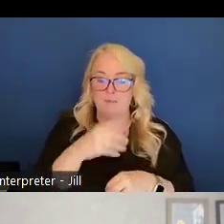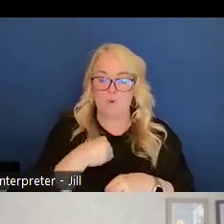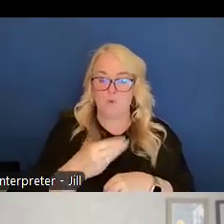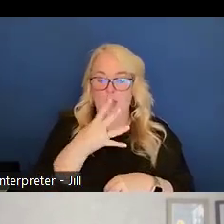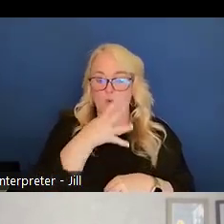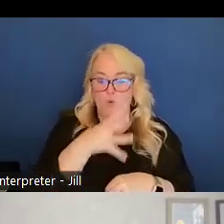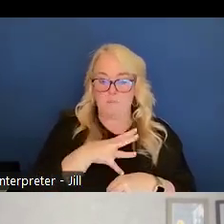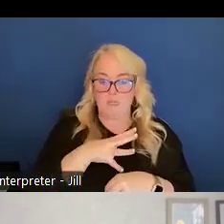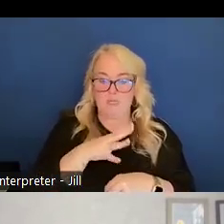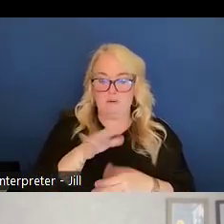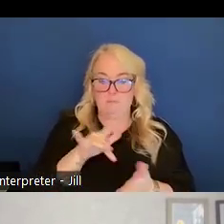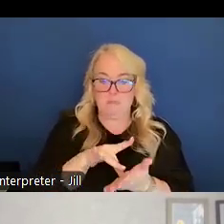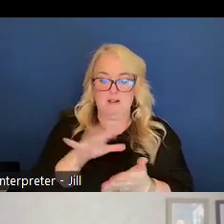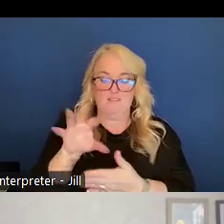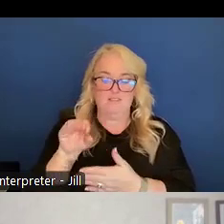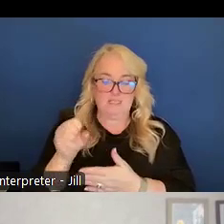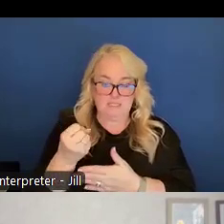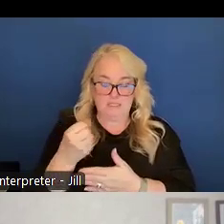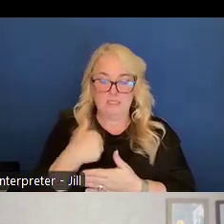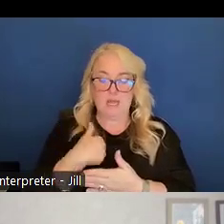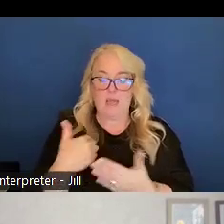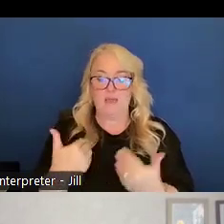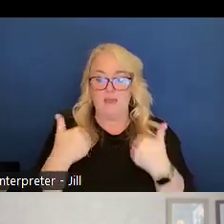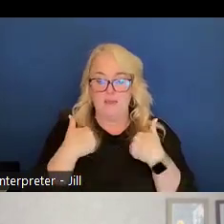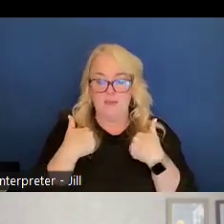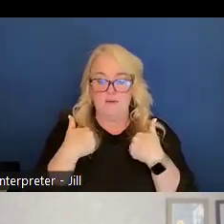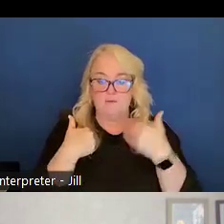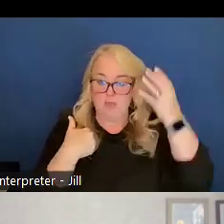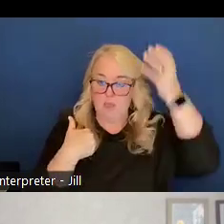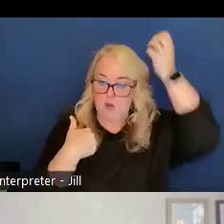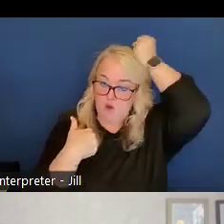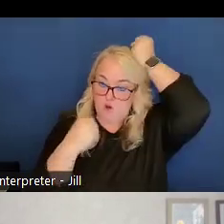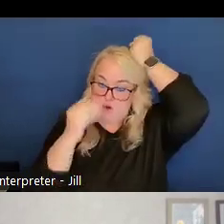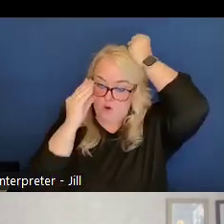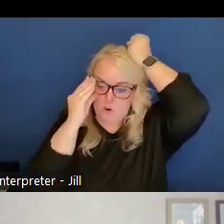my mid-50s. I have my hair pulled up in a ponytail, a blue